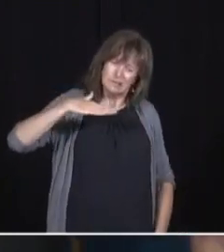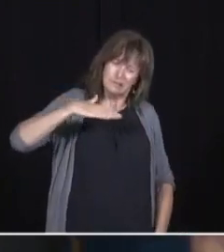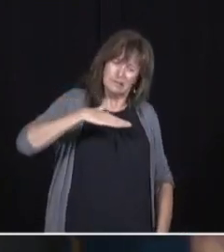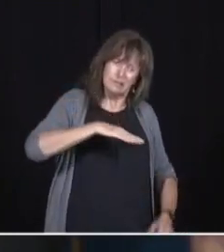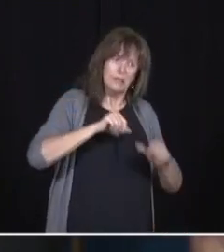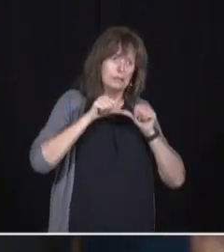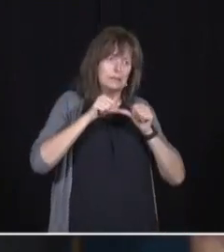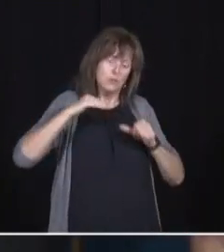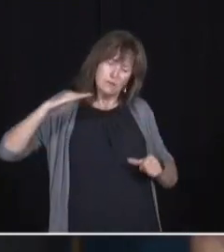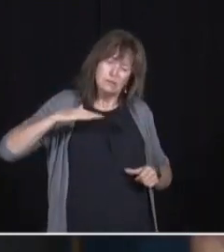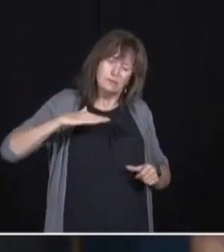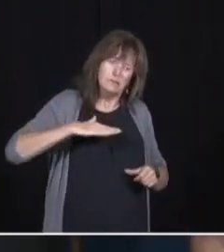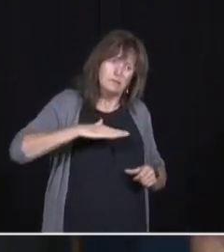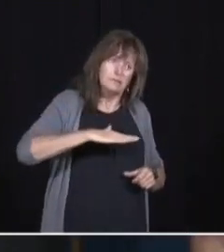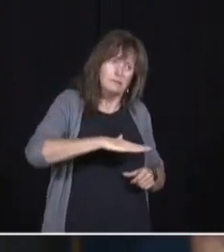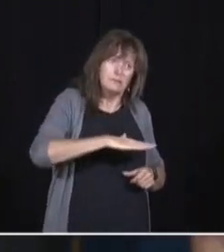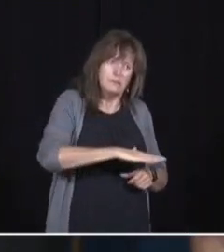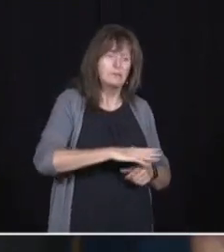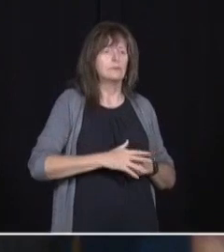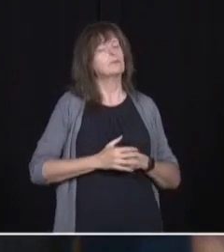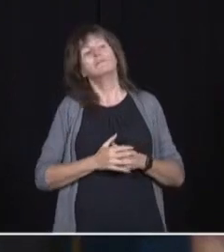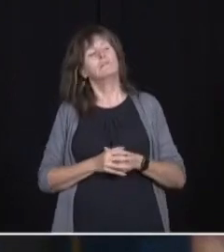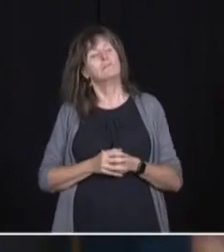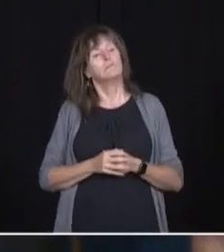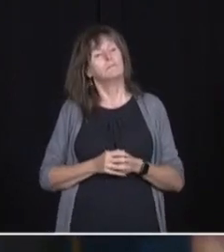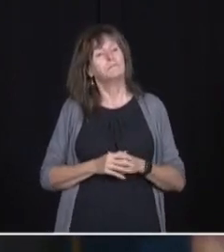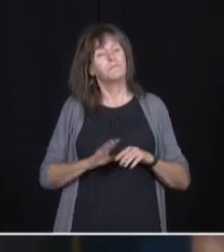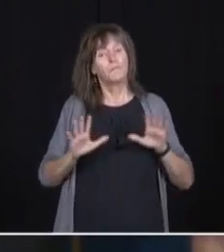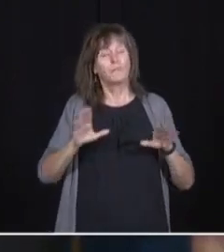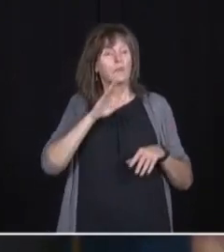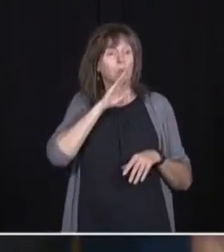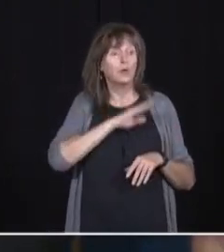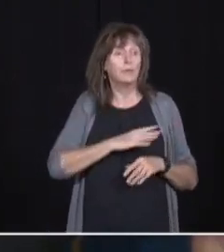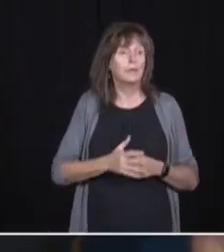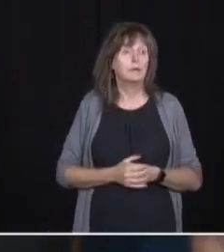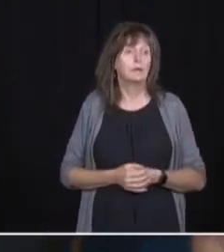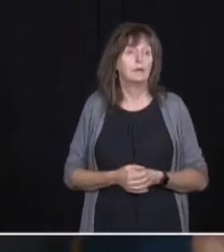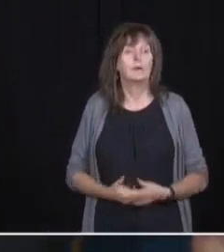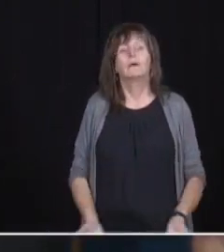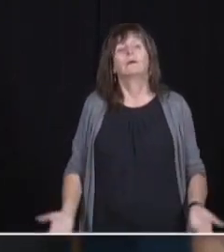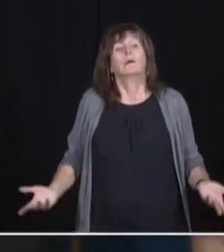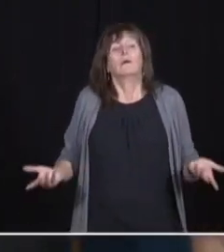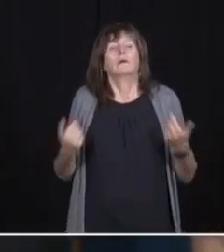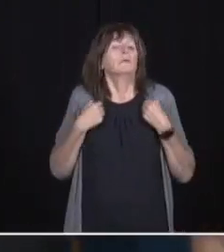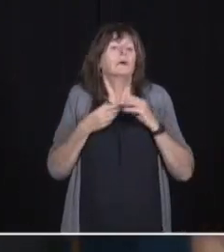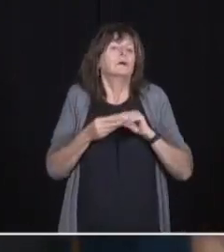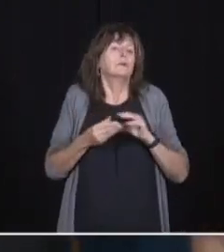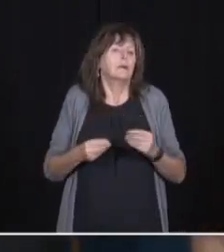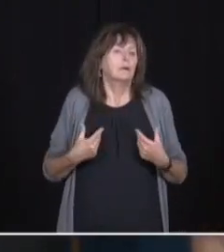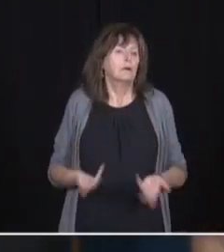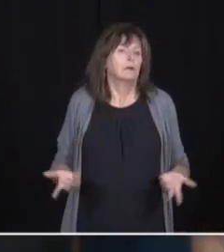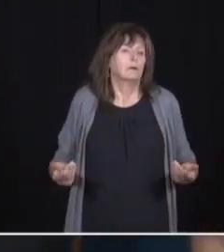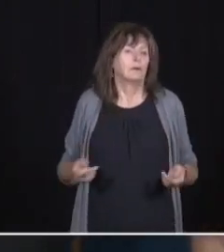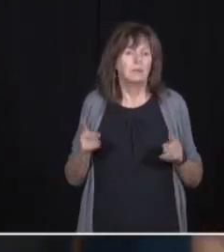million people in Toronto almost, so 28 is not a terrible number. But still, we are getting down there. The numbers are going down.